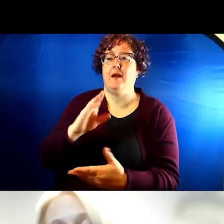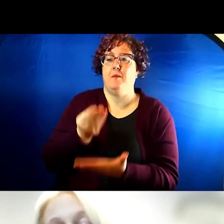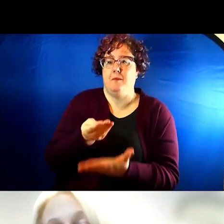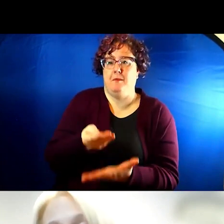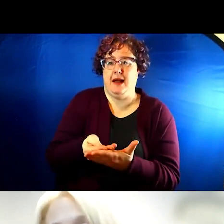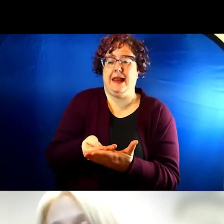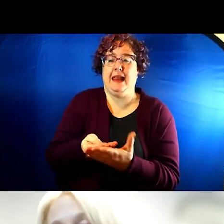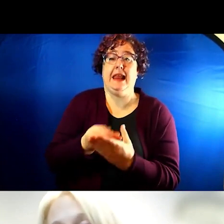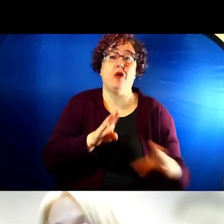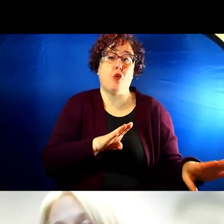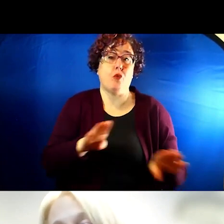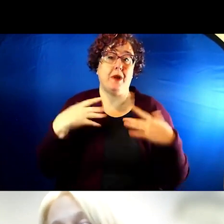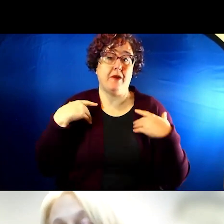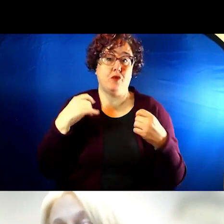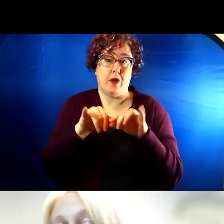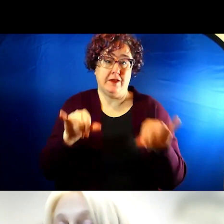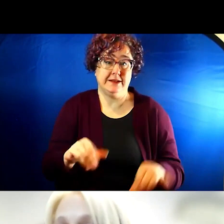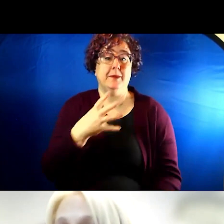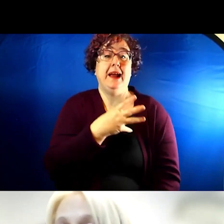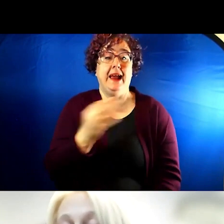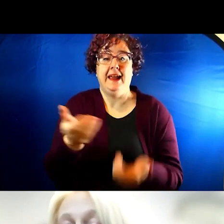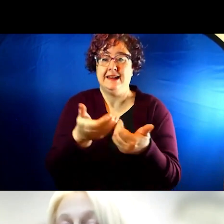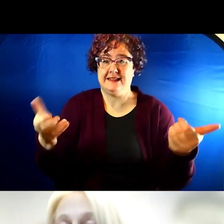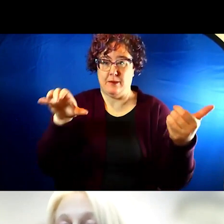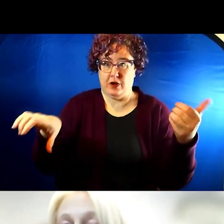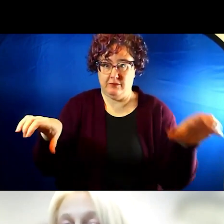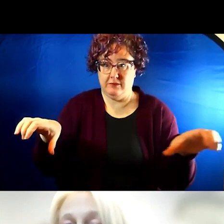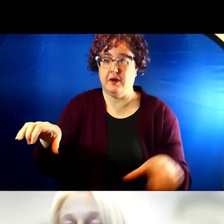AND WE HAVE A SEPARATE DEPARTMENT FOR DRUG AND ALCOHOL, WHICH MANAGES